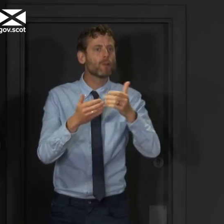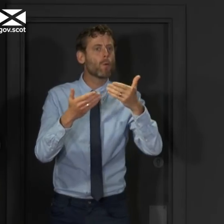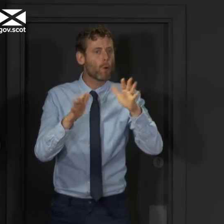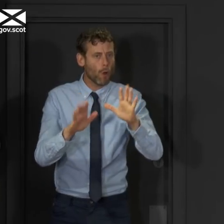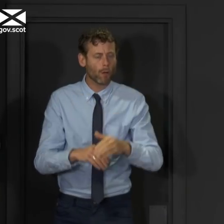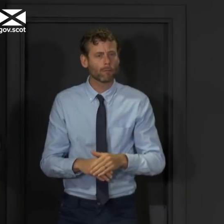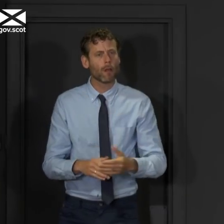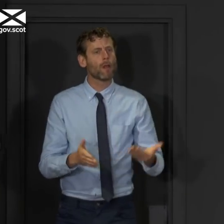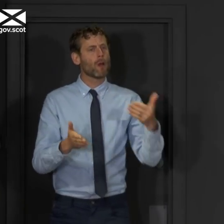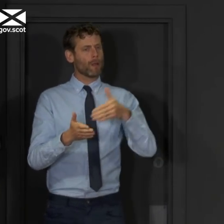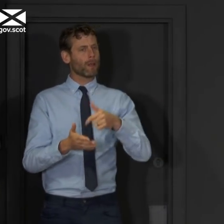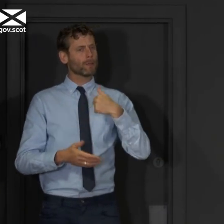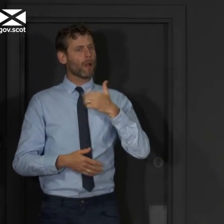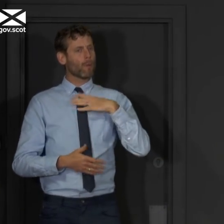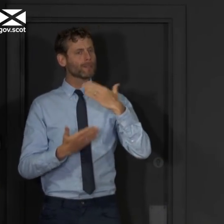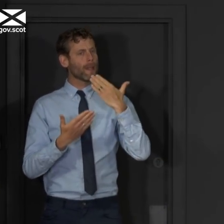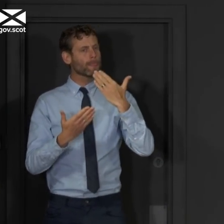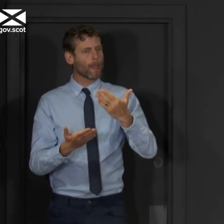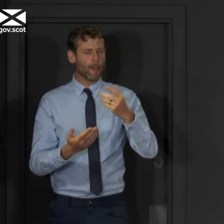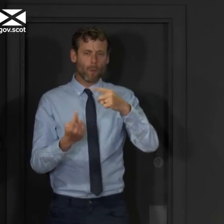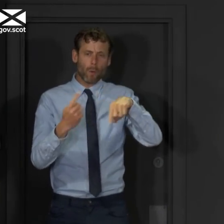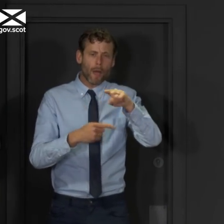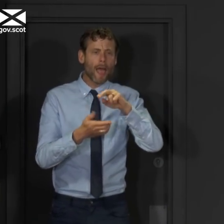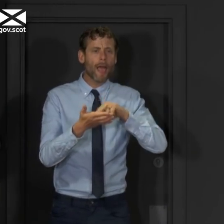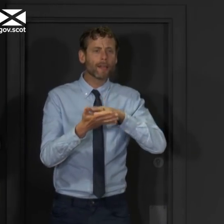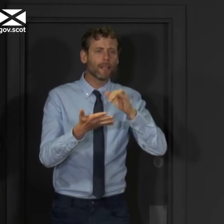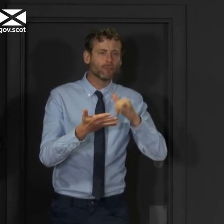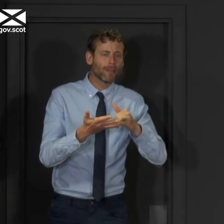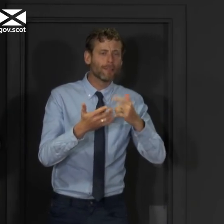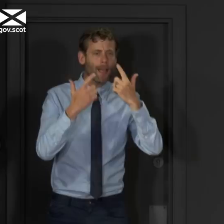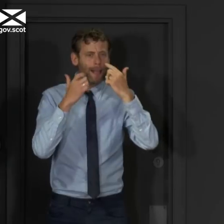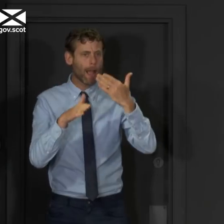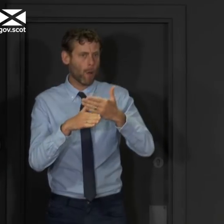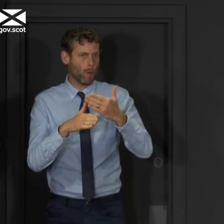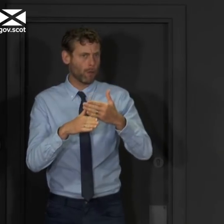to our health and care workers for the extraordinary work that they continue to do in very difficult